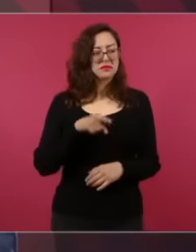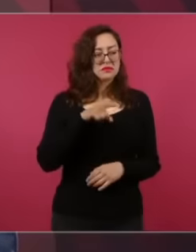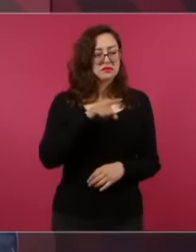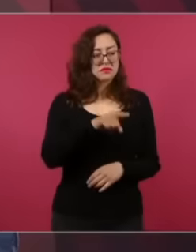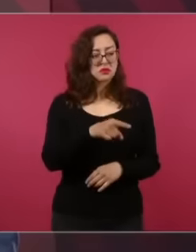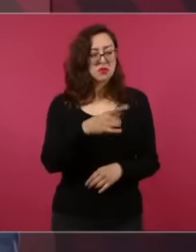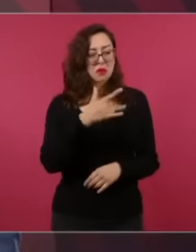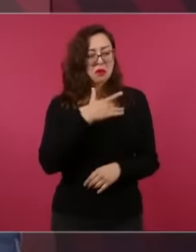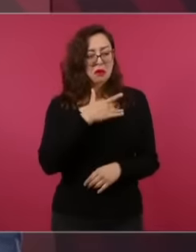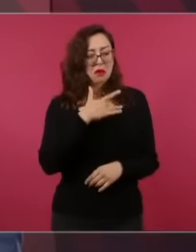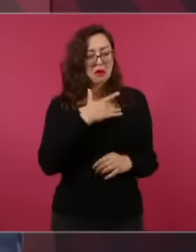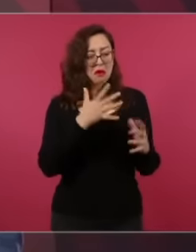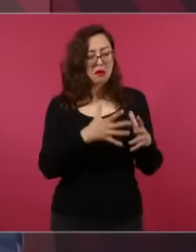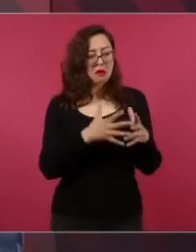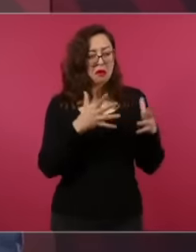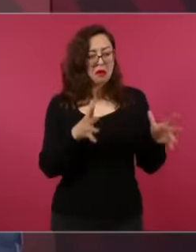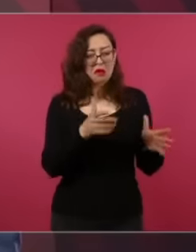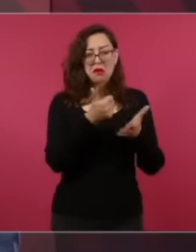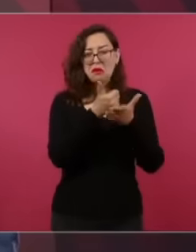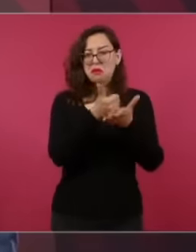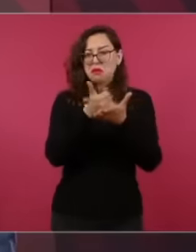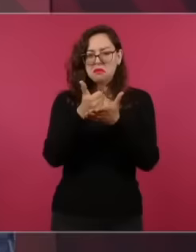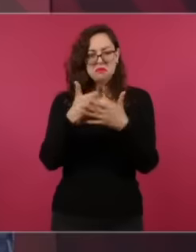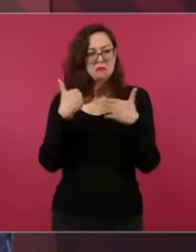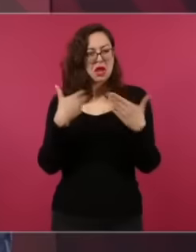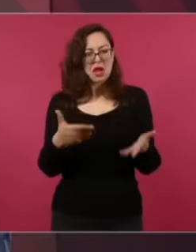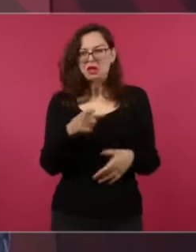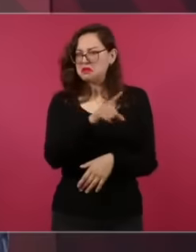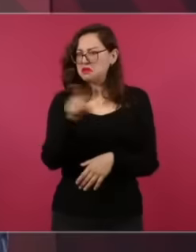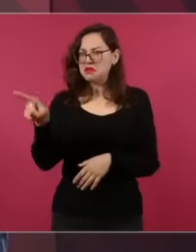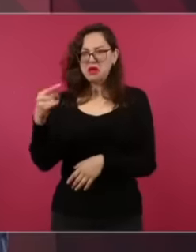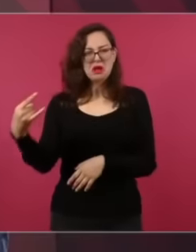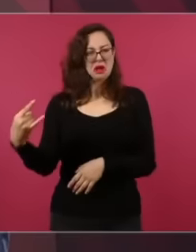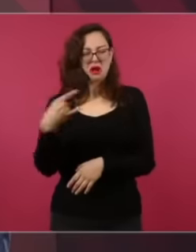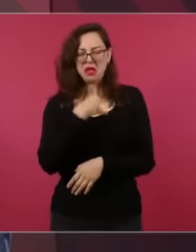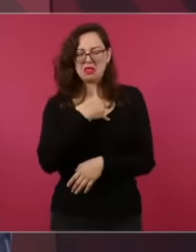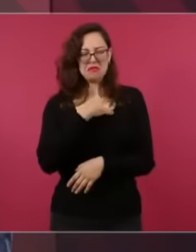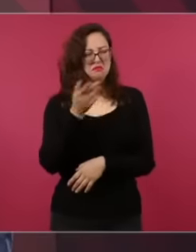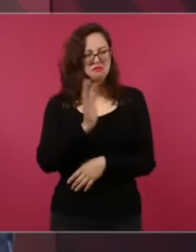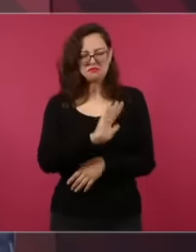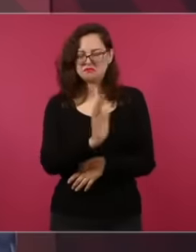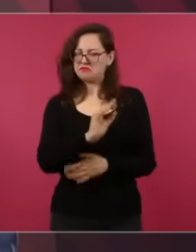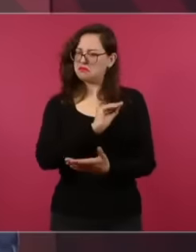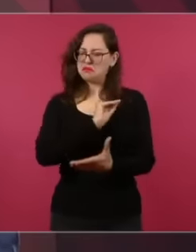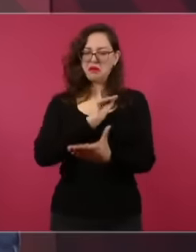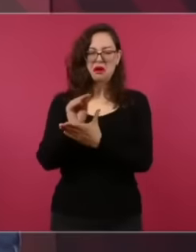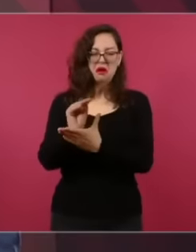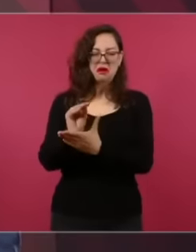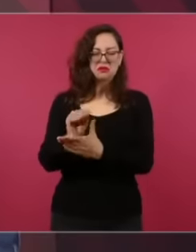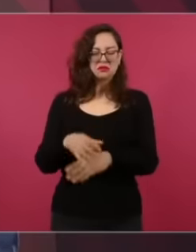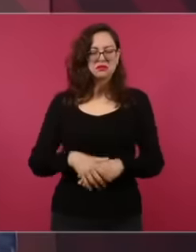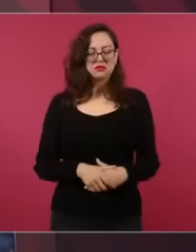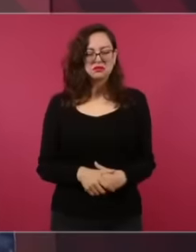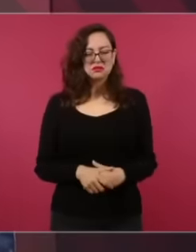ungrateful think about your